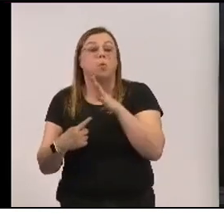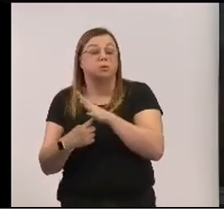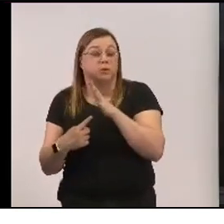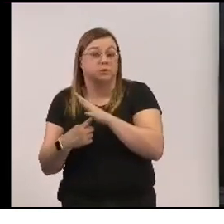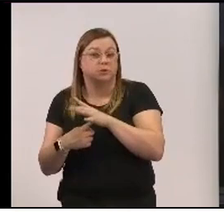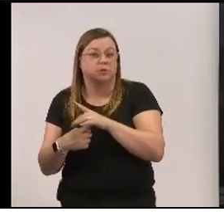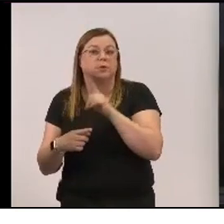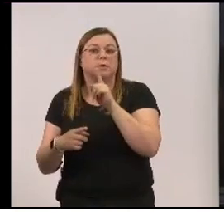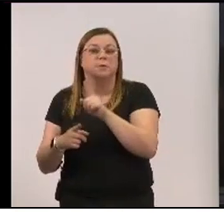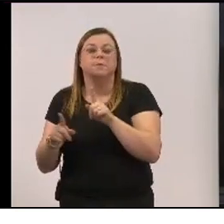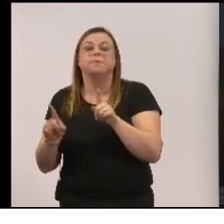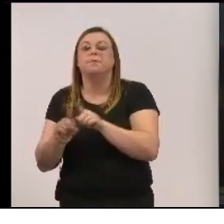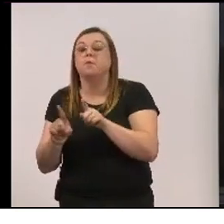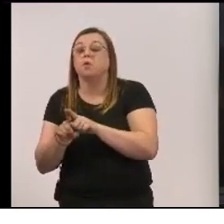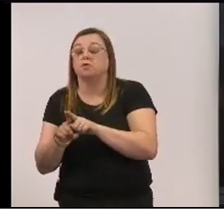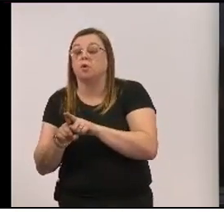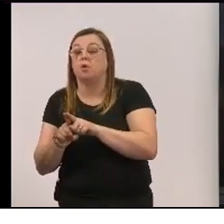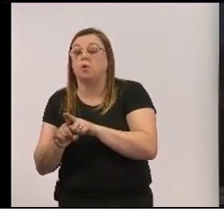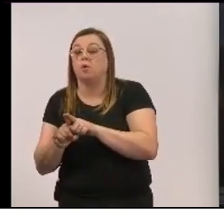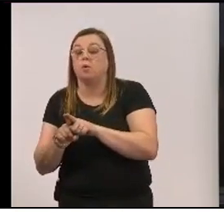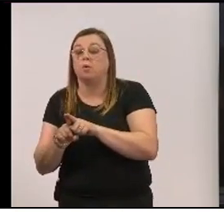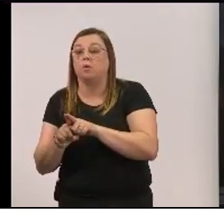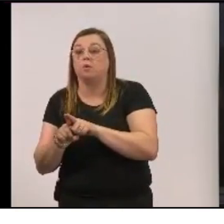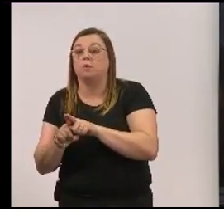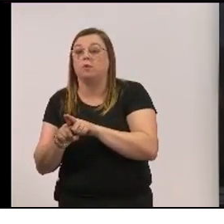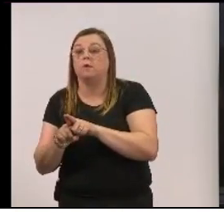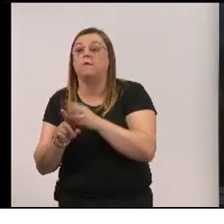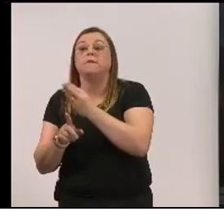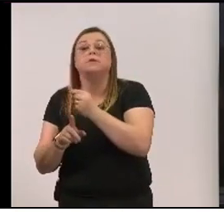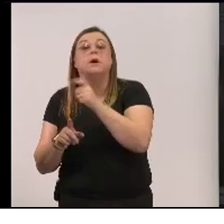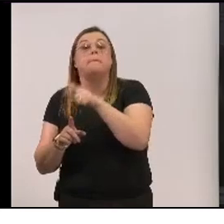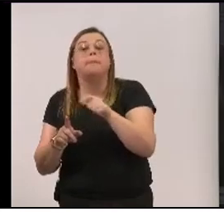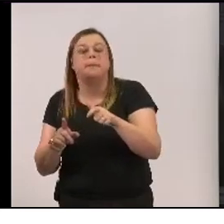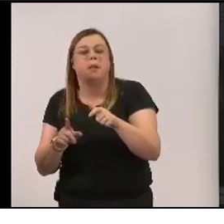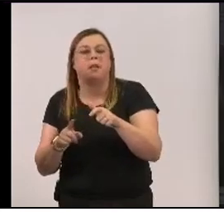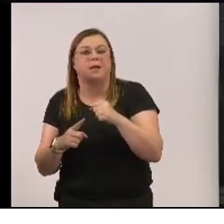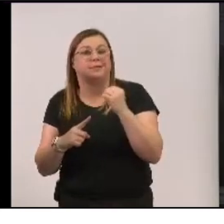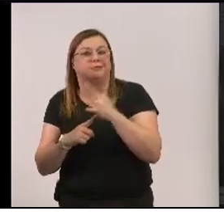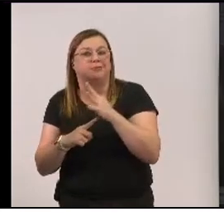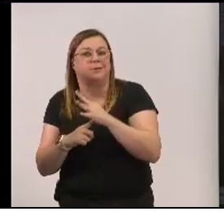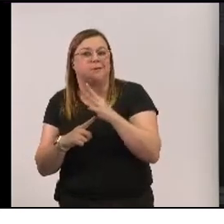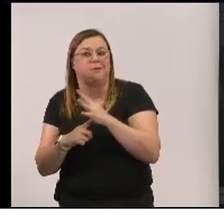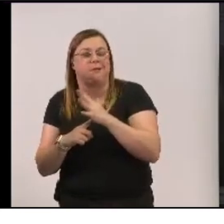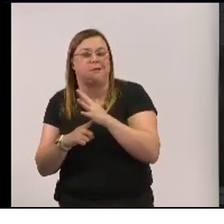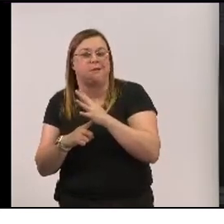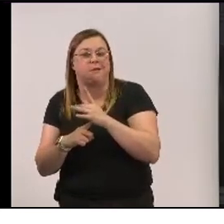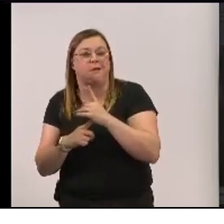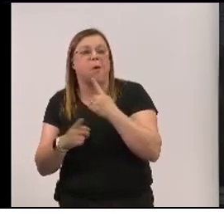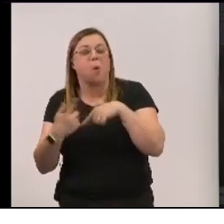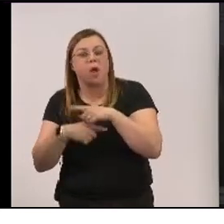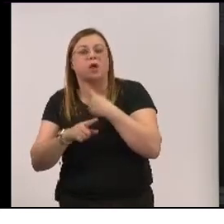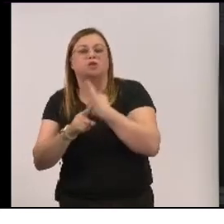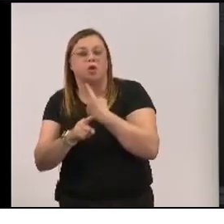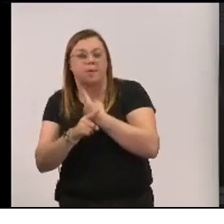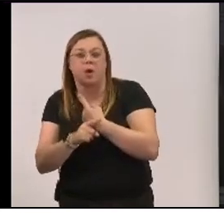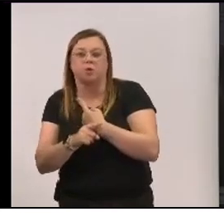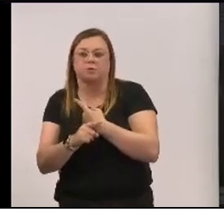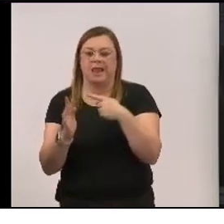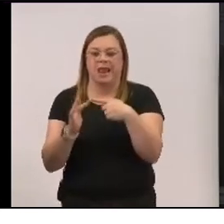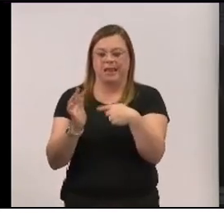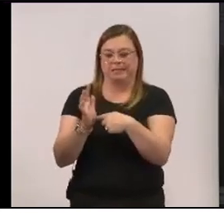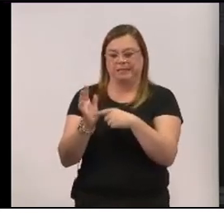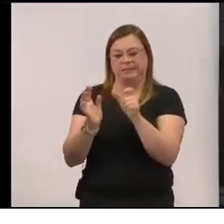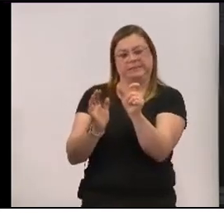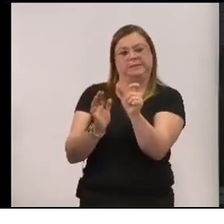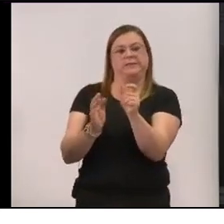But also for some people it's critical while we talk about it being a great thing and it,